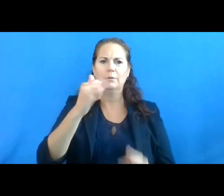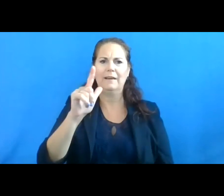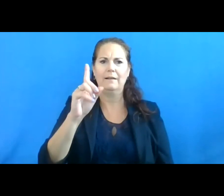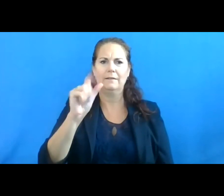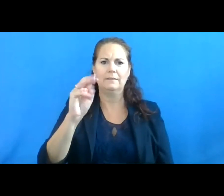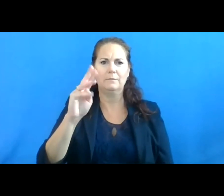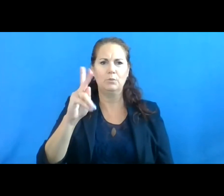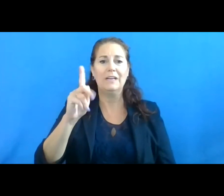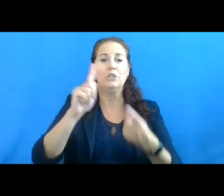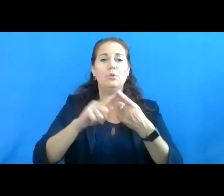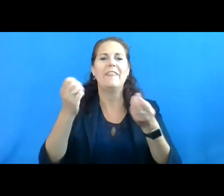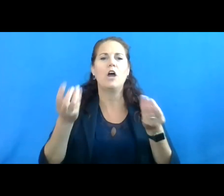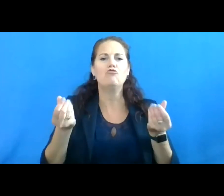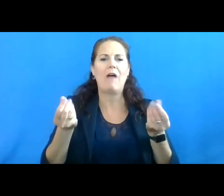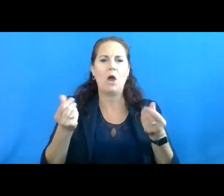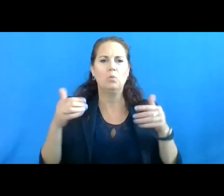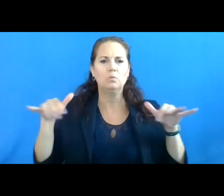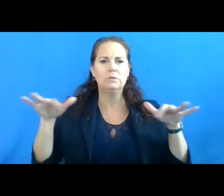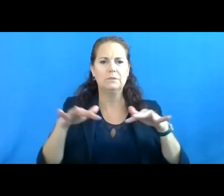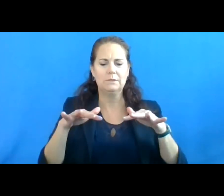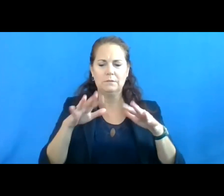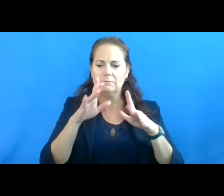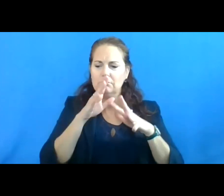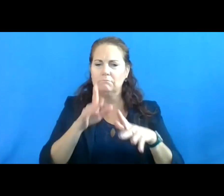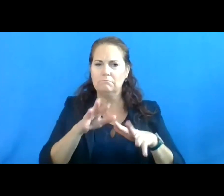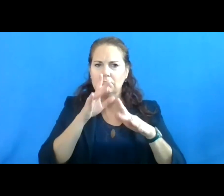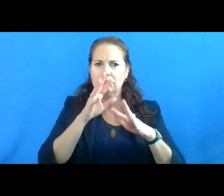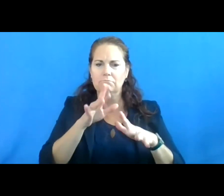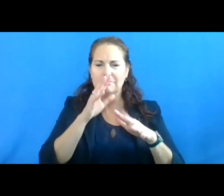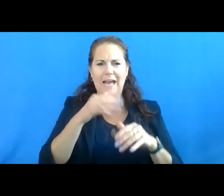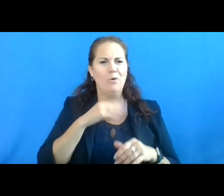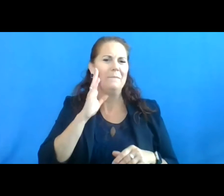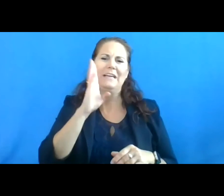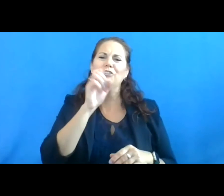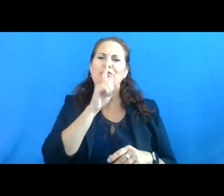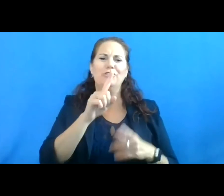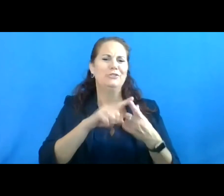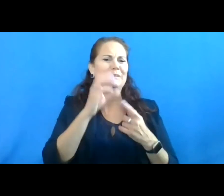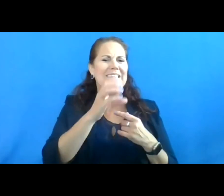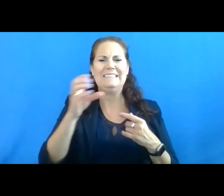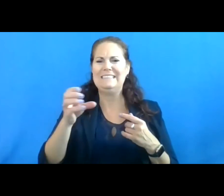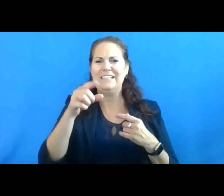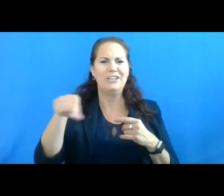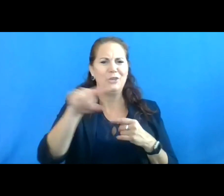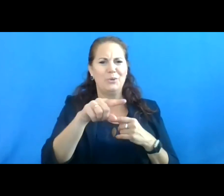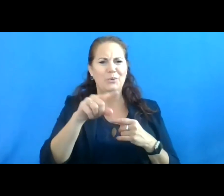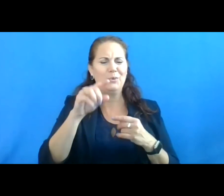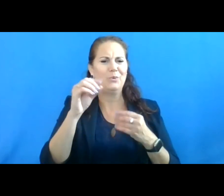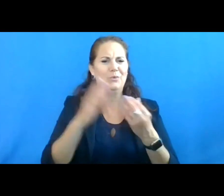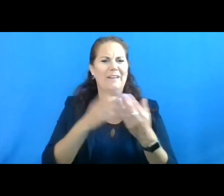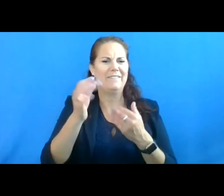And if you haven't, I'll be sure to send it or CC if you know the title of this book it